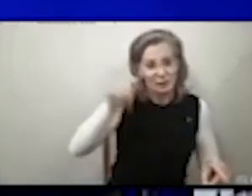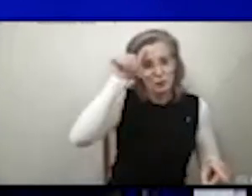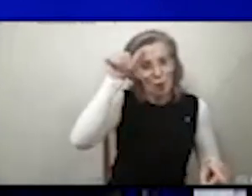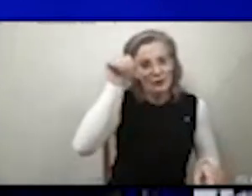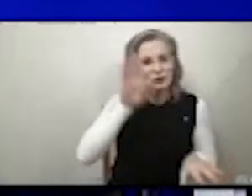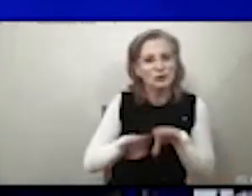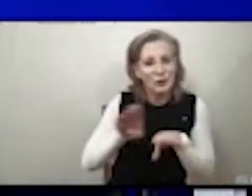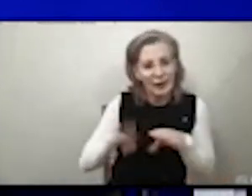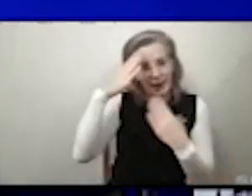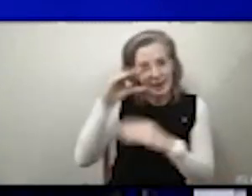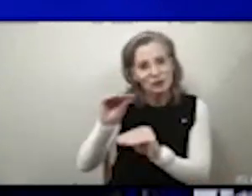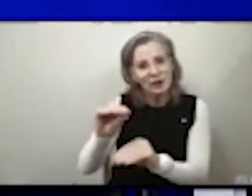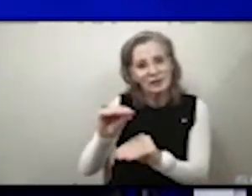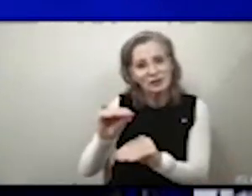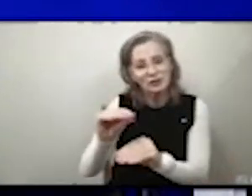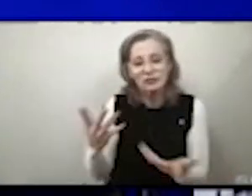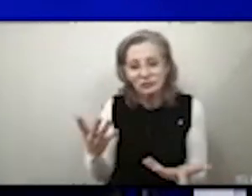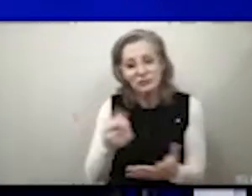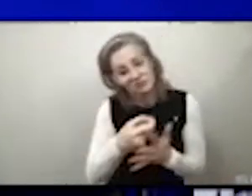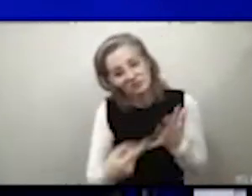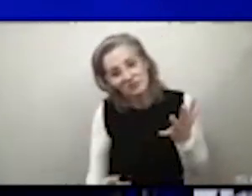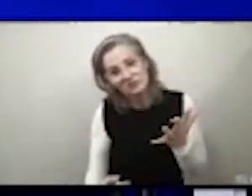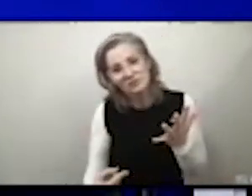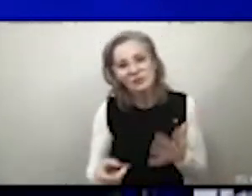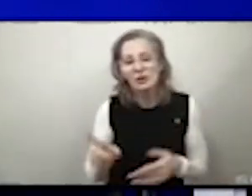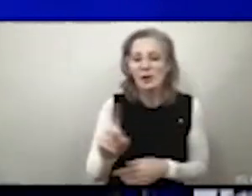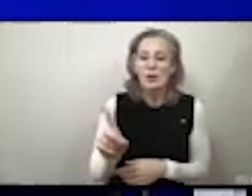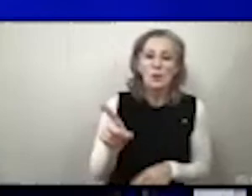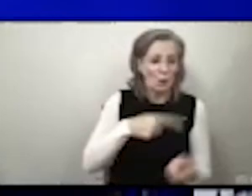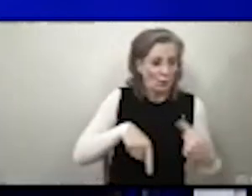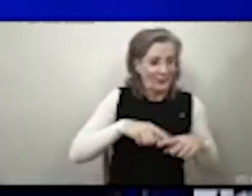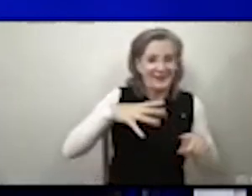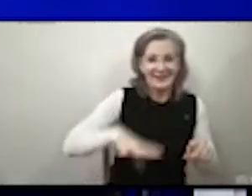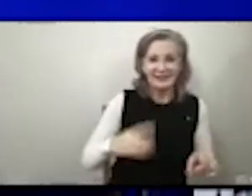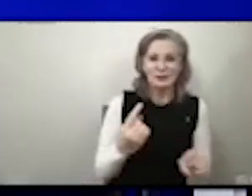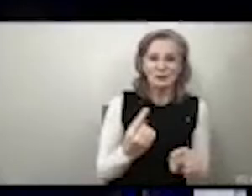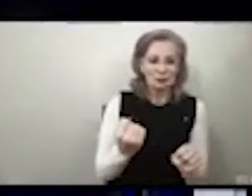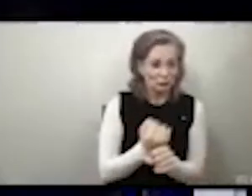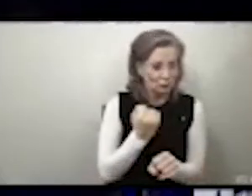what we do needs to be done in a way where with an absolute key focus on equality. I'm going to come to the others now, and that